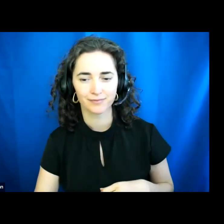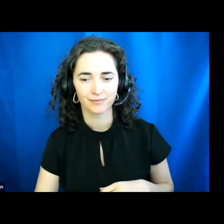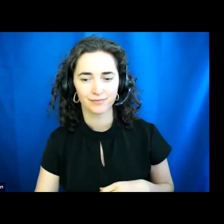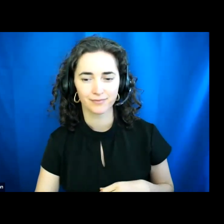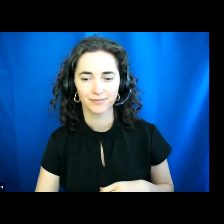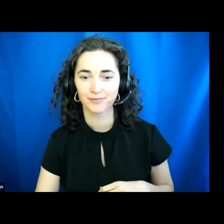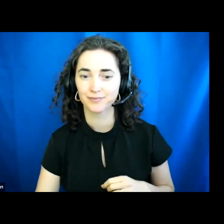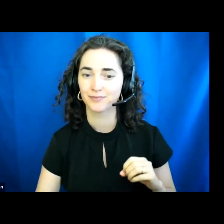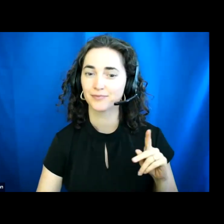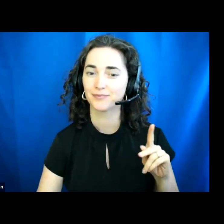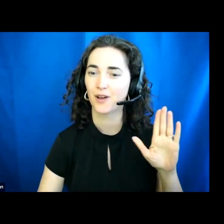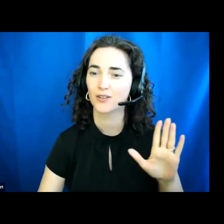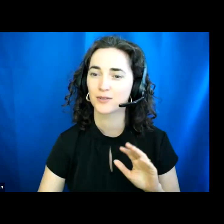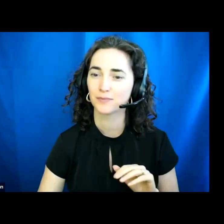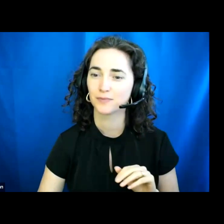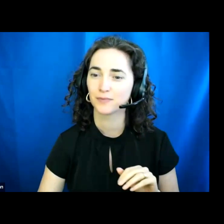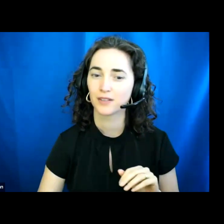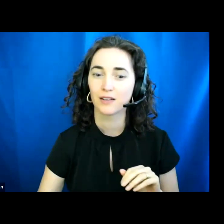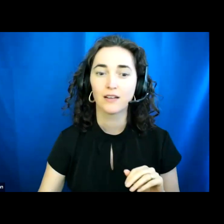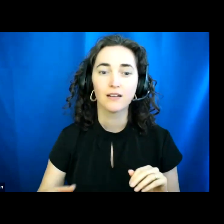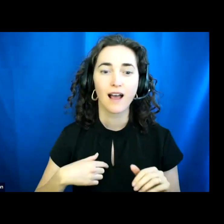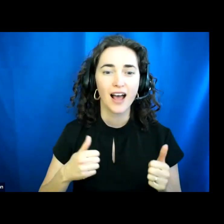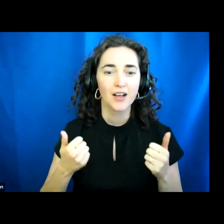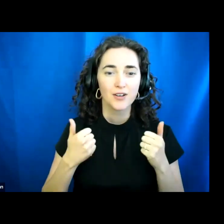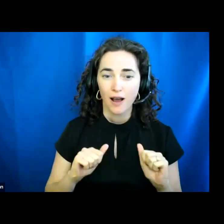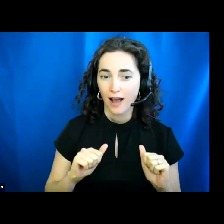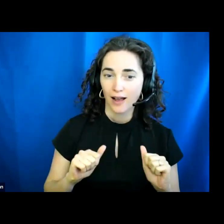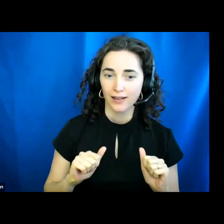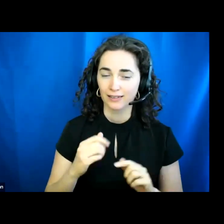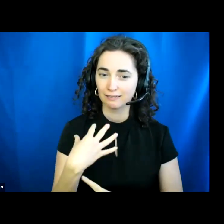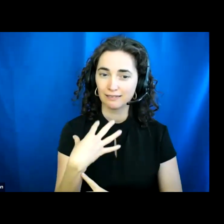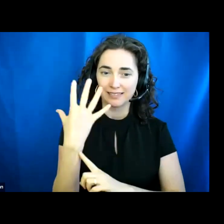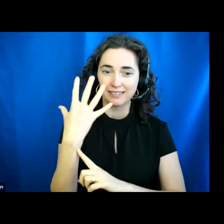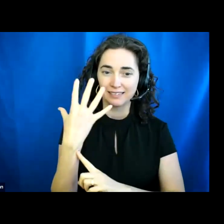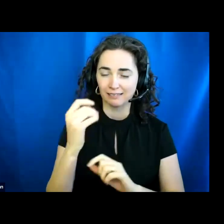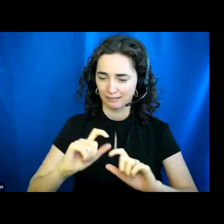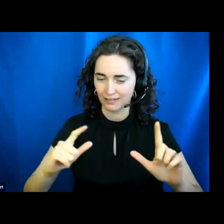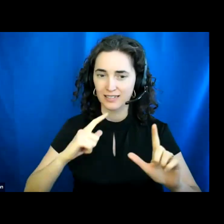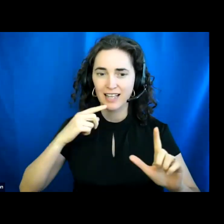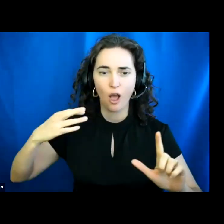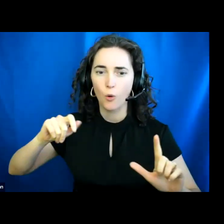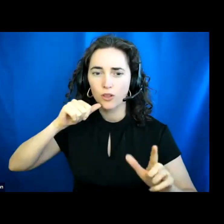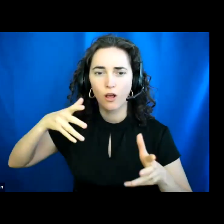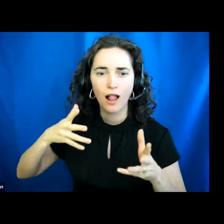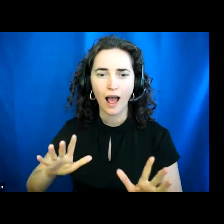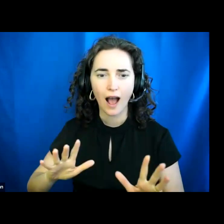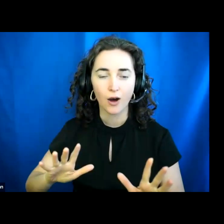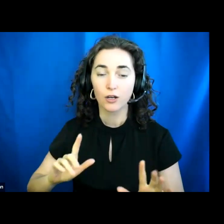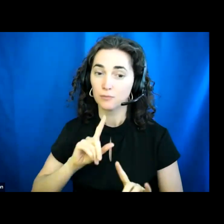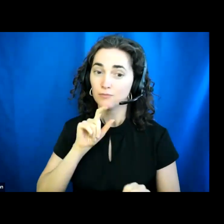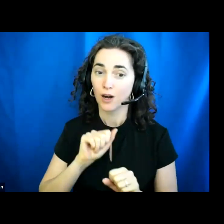All right, that's awesome. I, I tried to say hi and turn my video on, but it said the host hasn't allowed it, but I assure you nobody's missing out on anything by not seeing me on the camera.